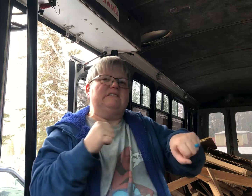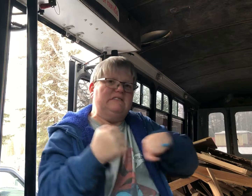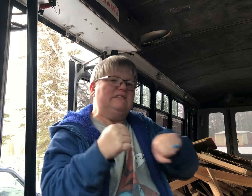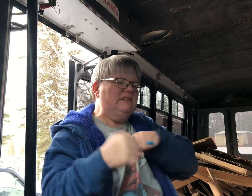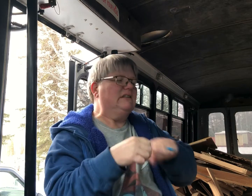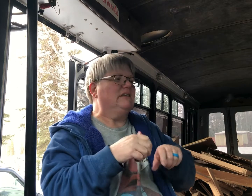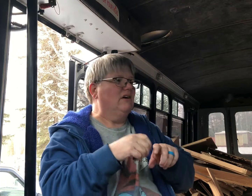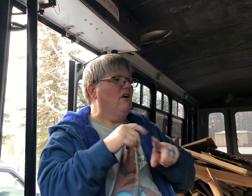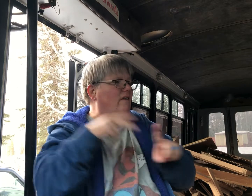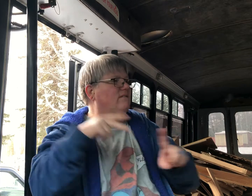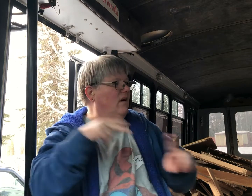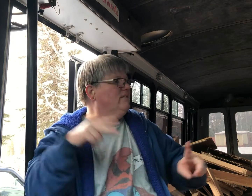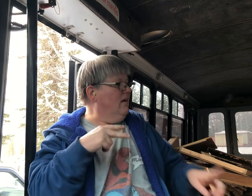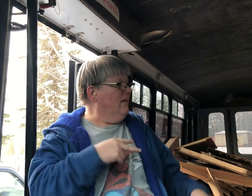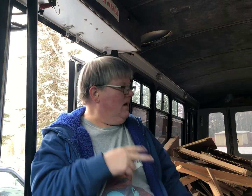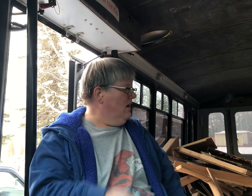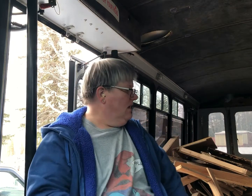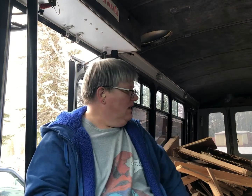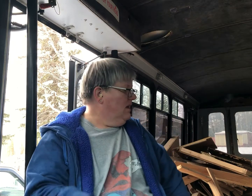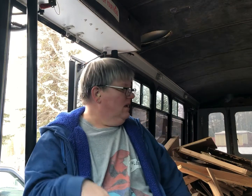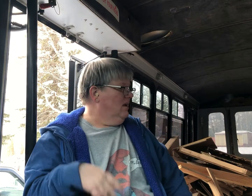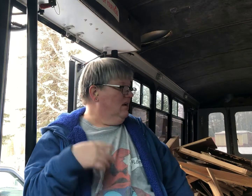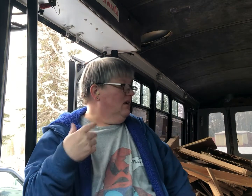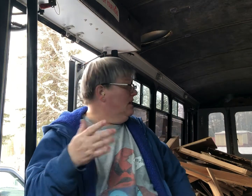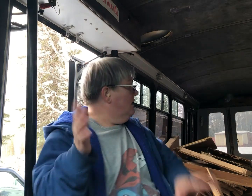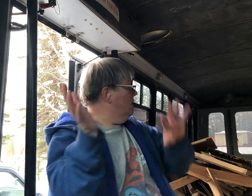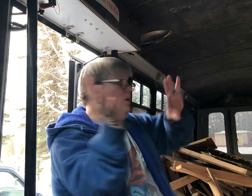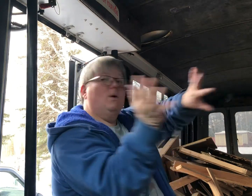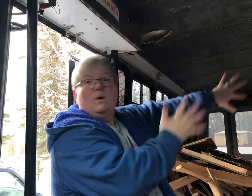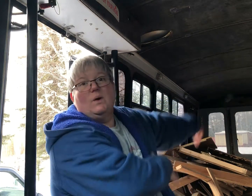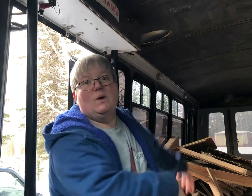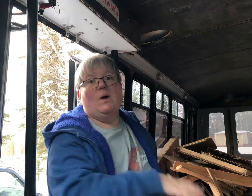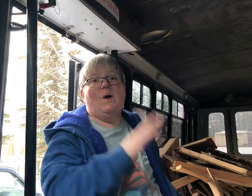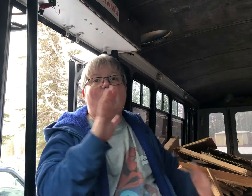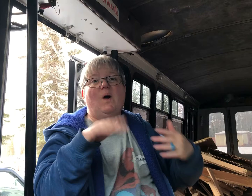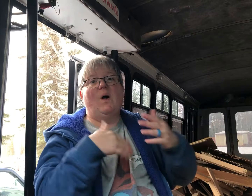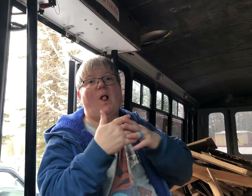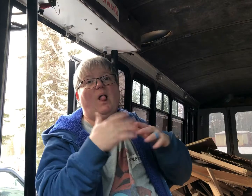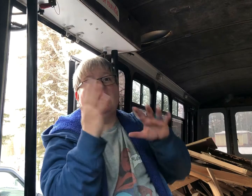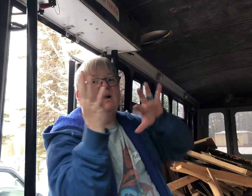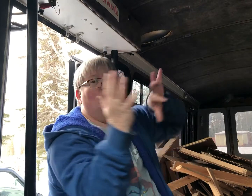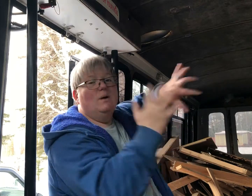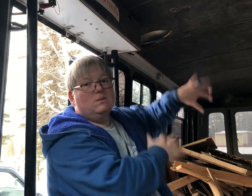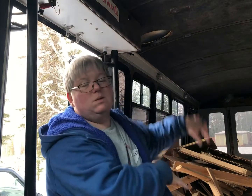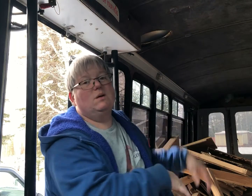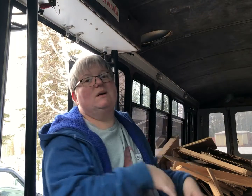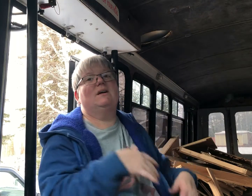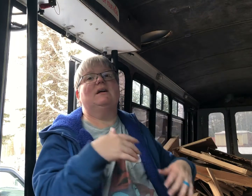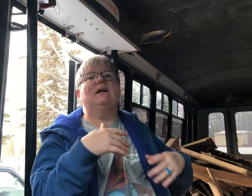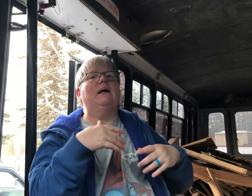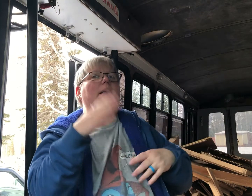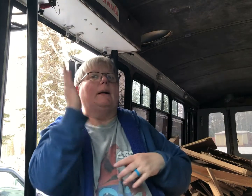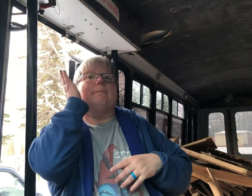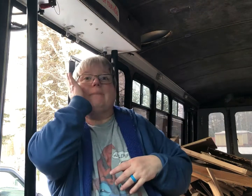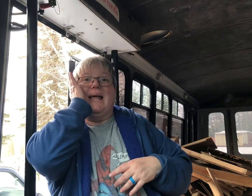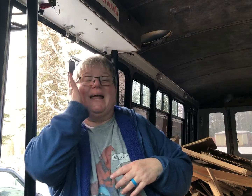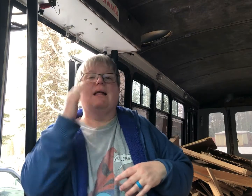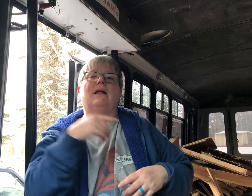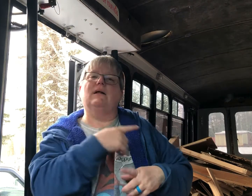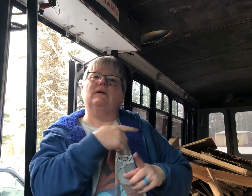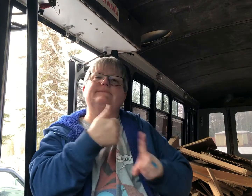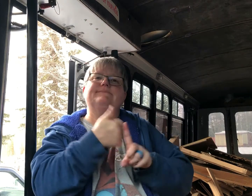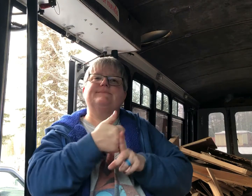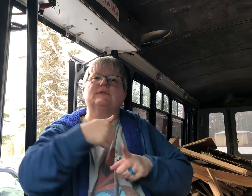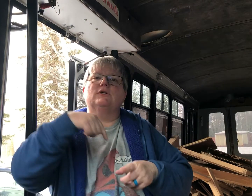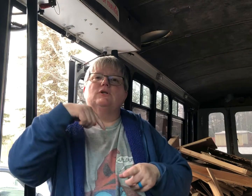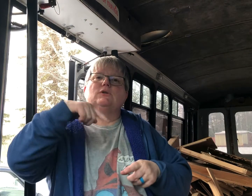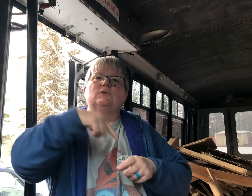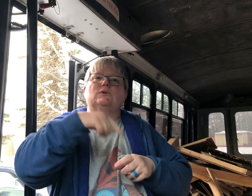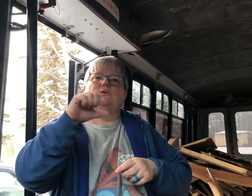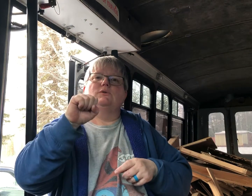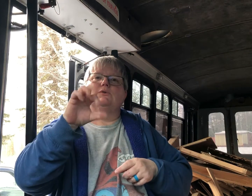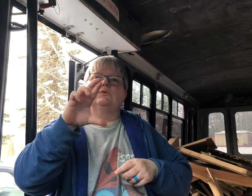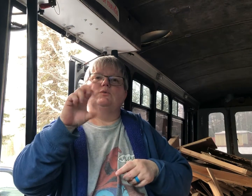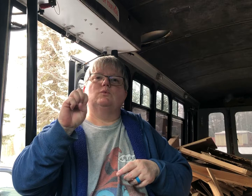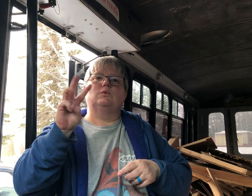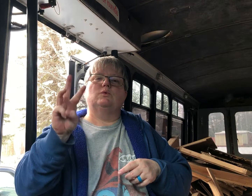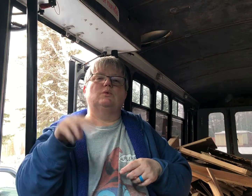pry them loose to get them off. I got it all down. I got that all down. The bed it used screws,